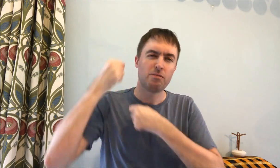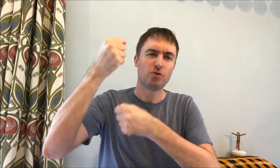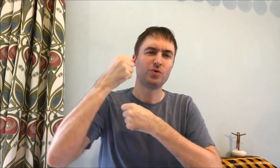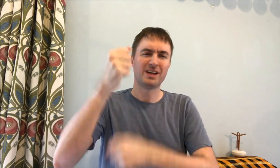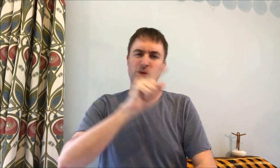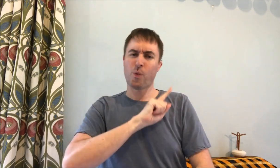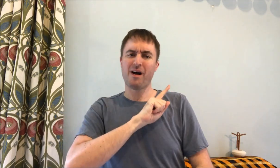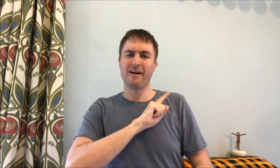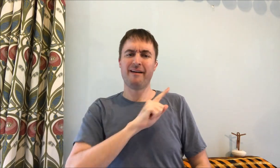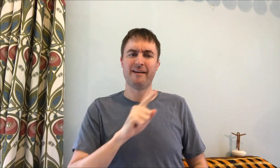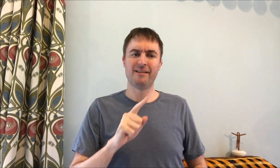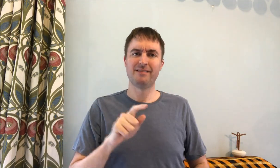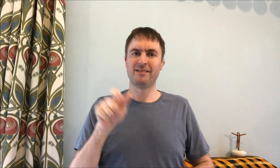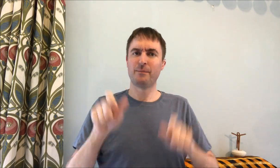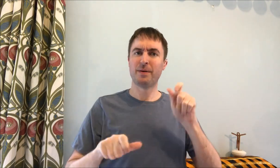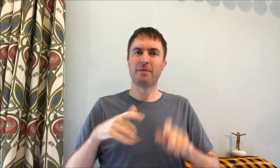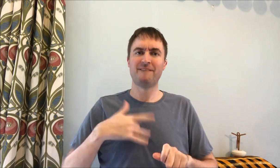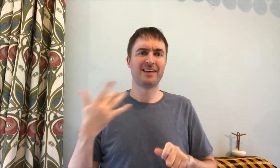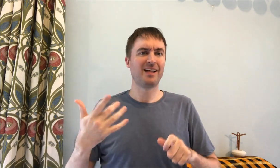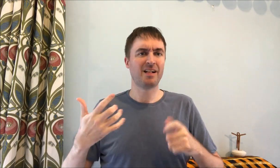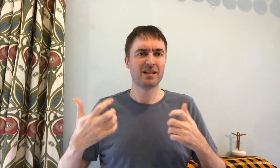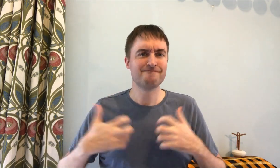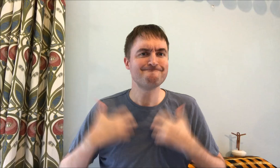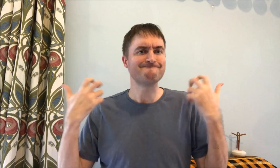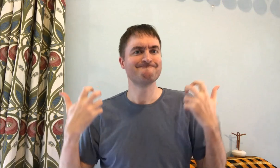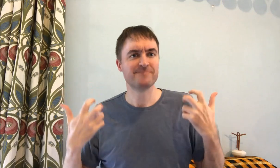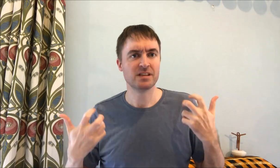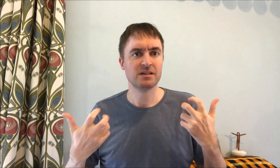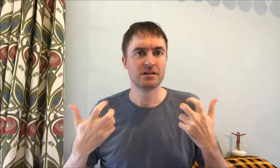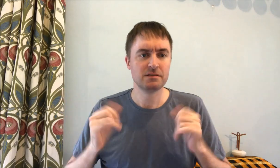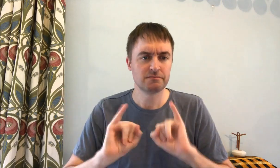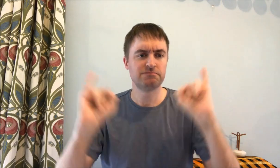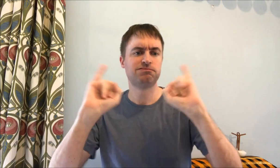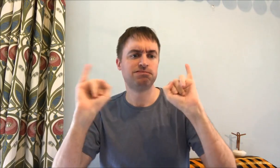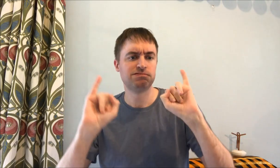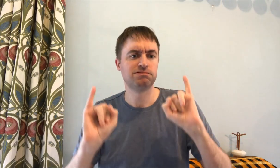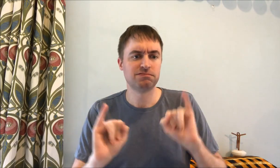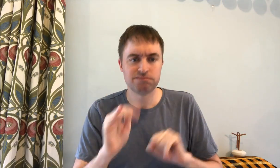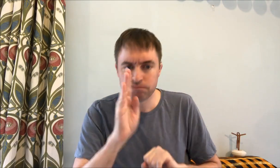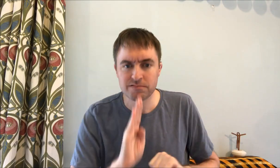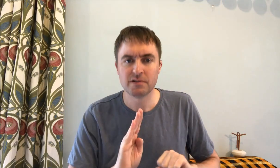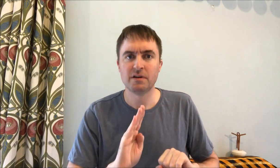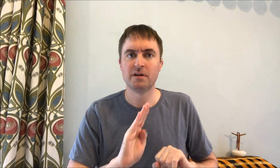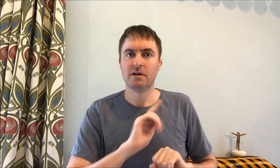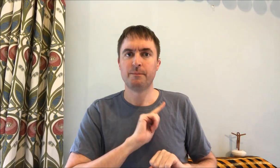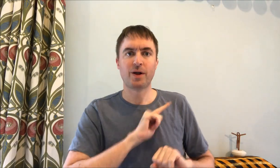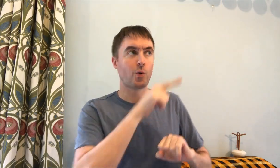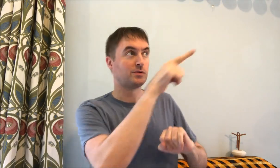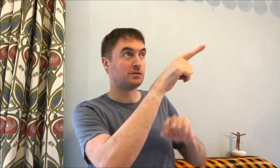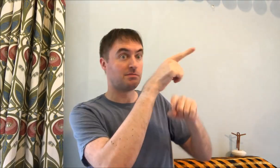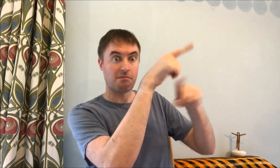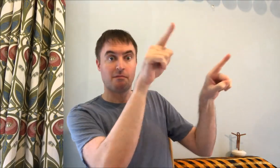People are protesting because they are angry, or in despair -